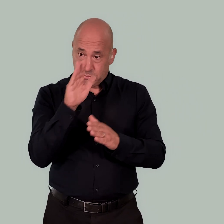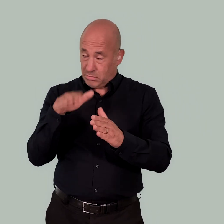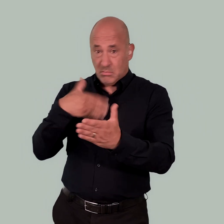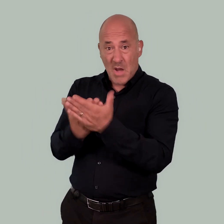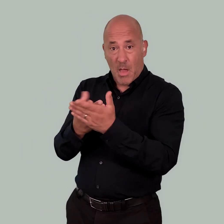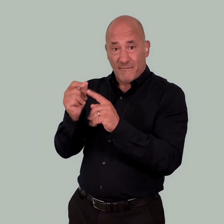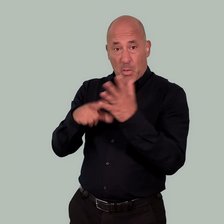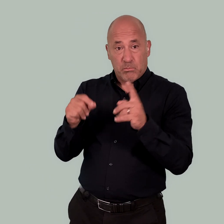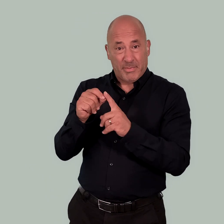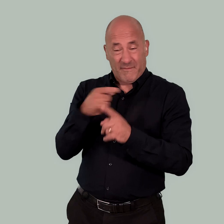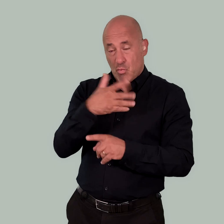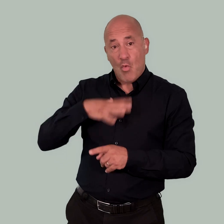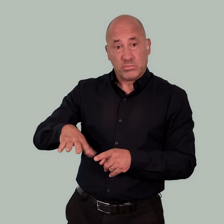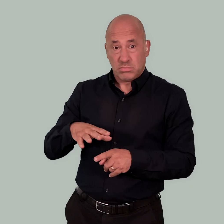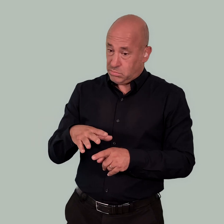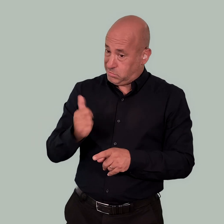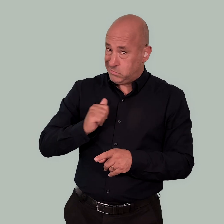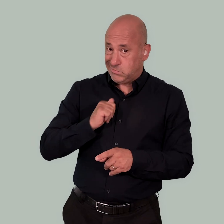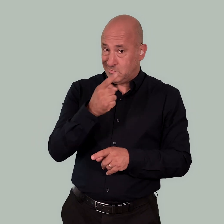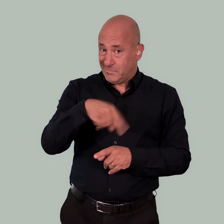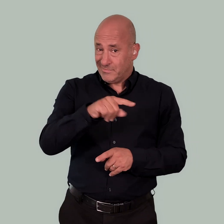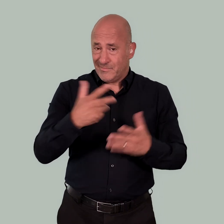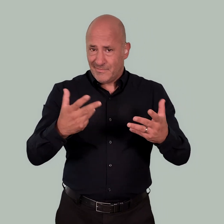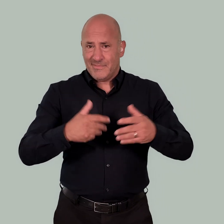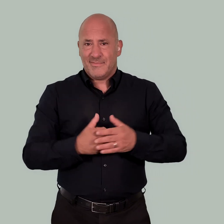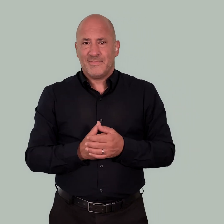who would qualify for PIP should they decide to claim.